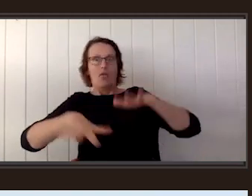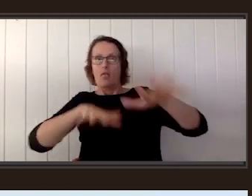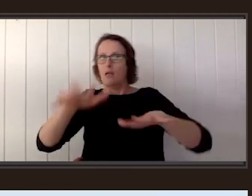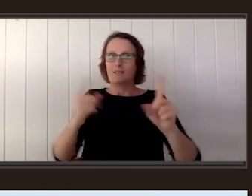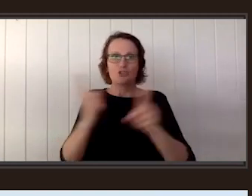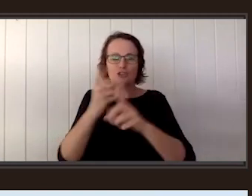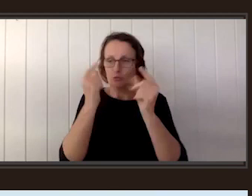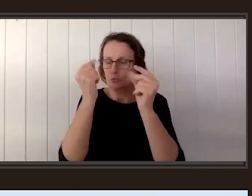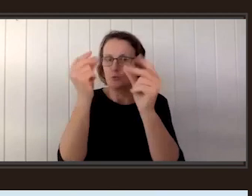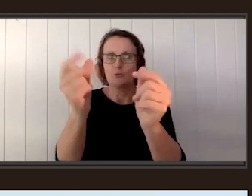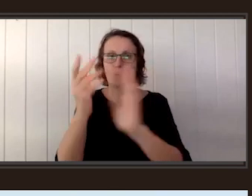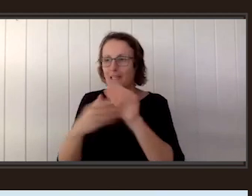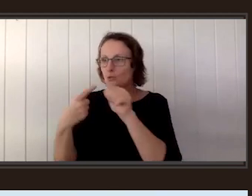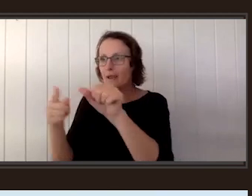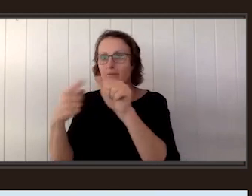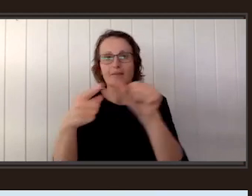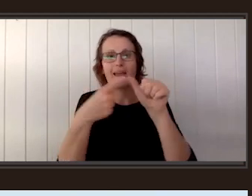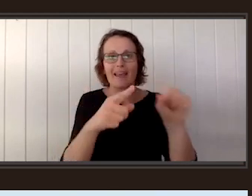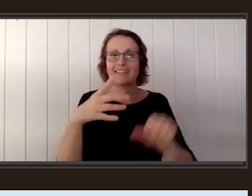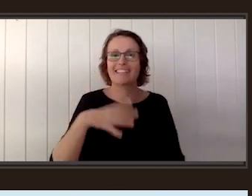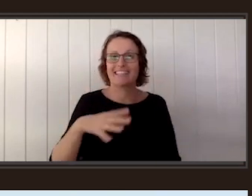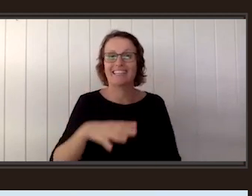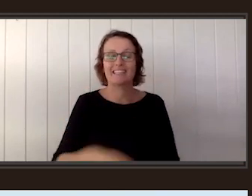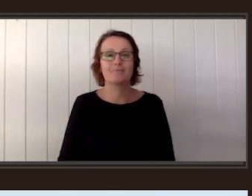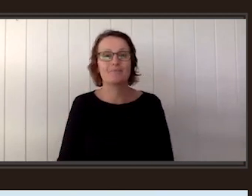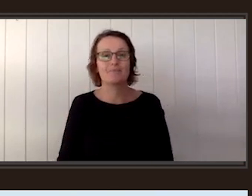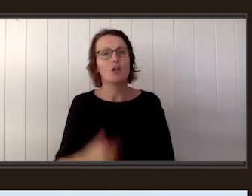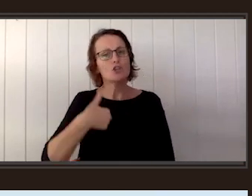changing so much faster. What I'd encourage you to do is find this new